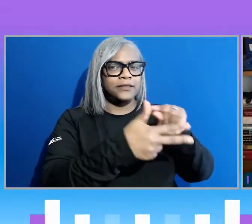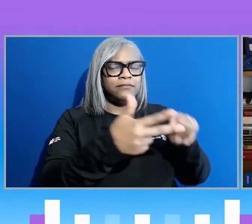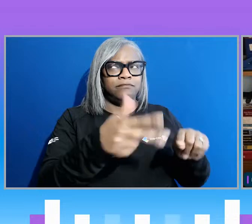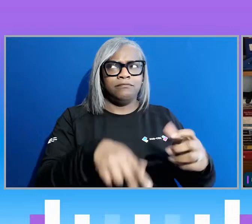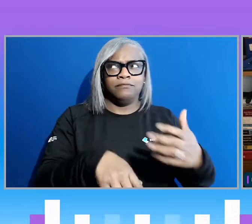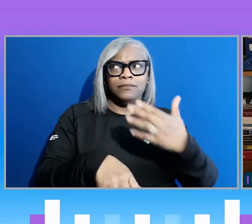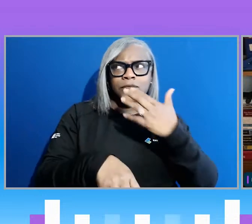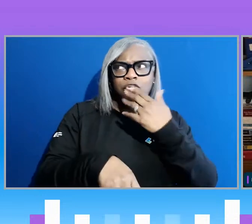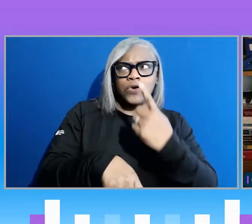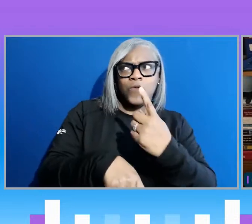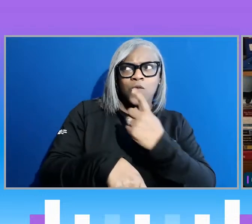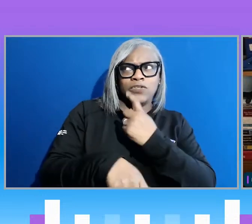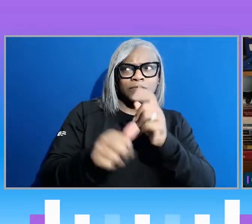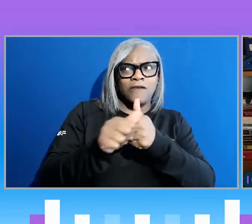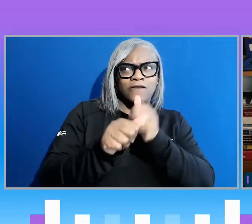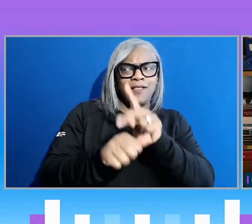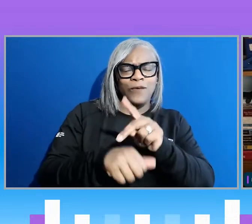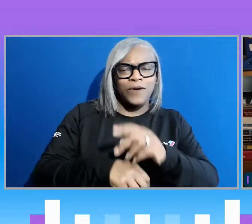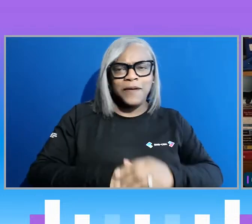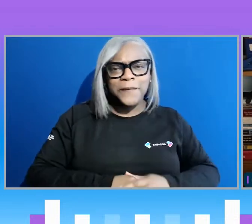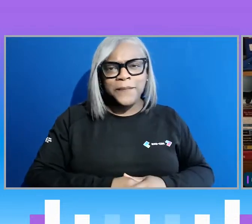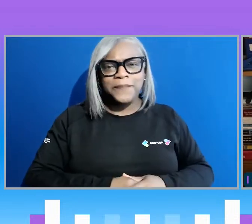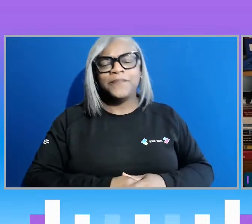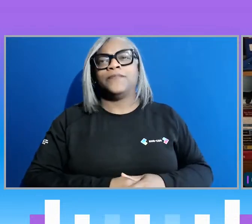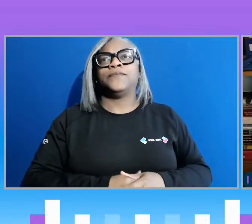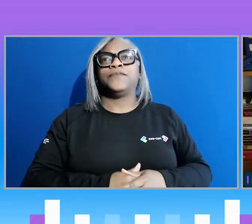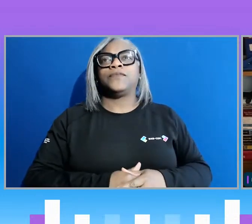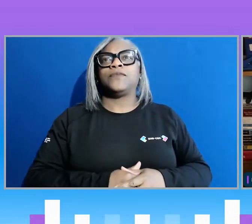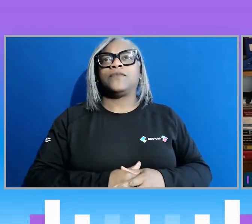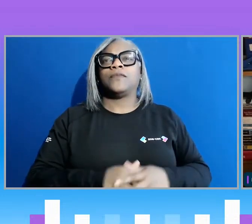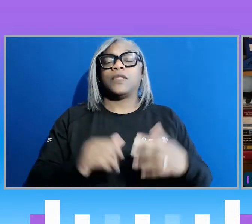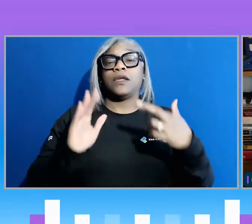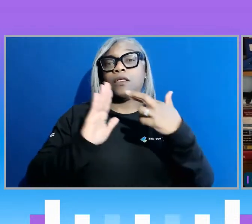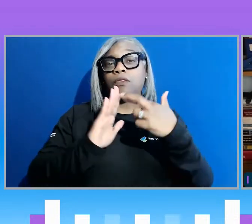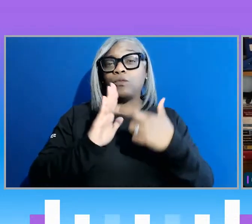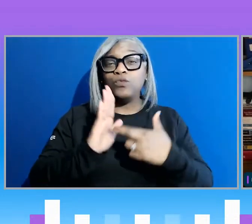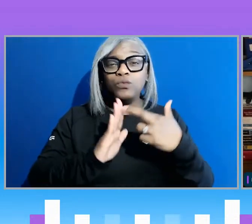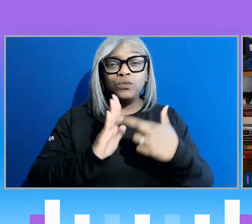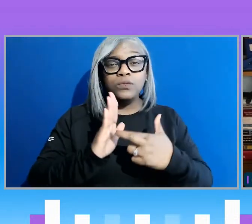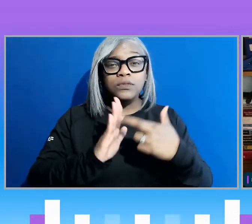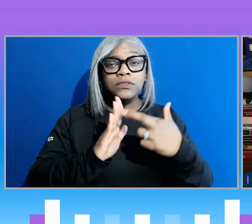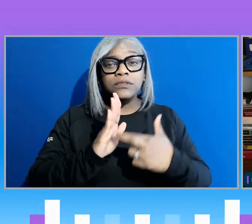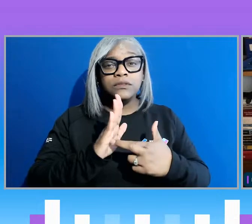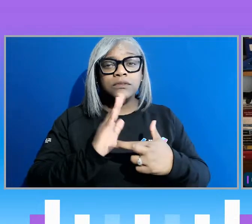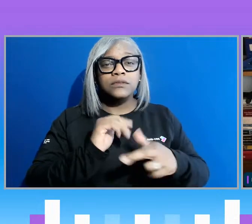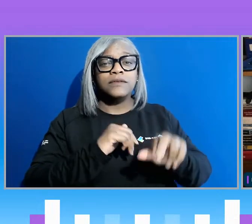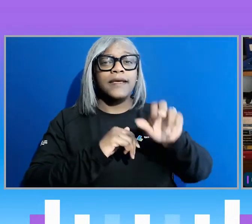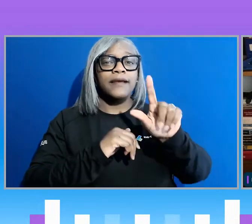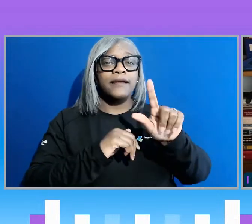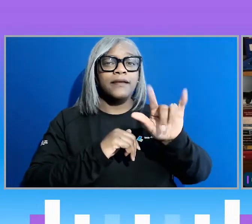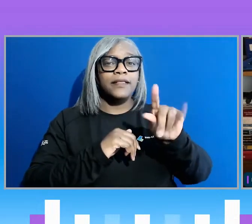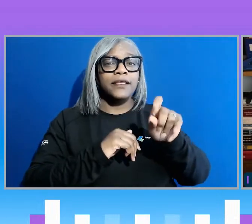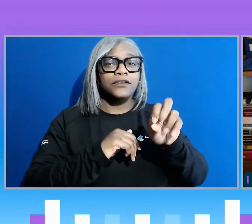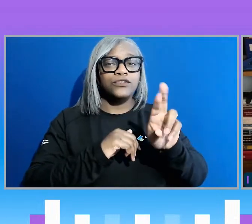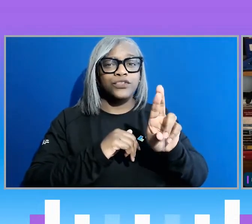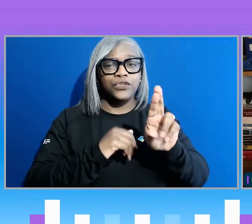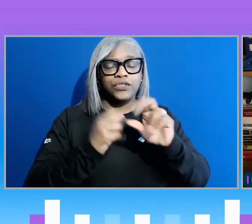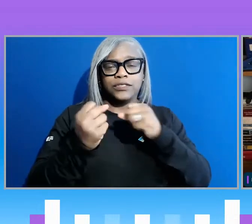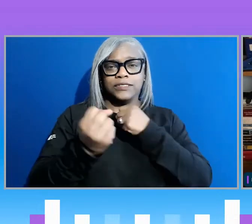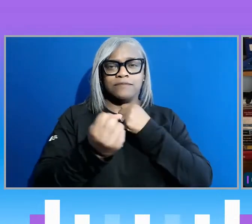might have to follow up on that. The rules that the linter